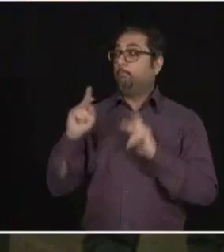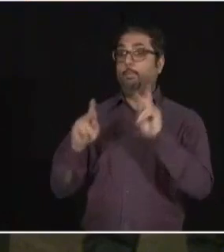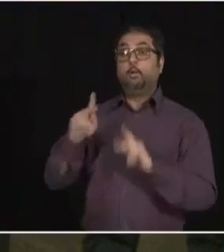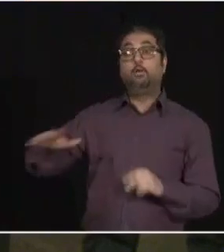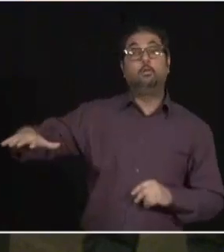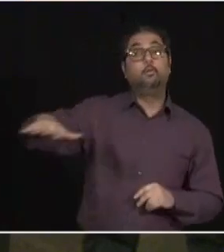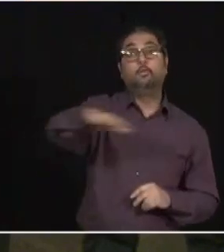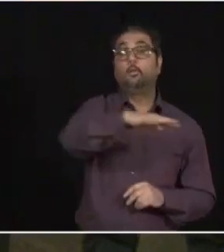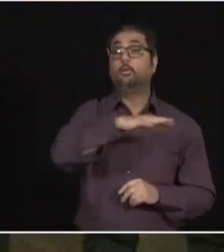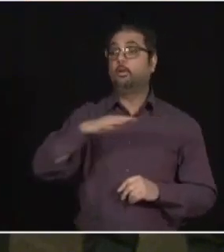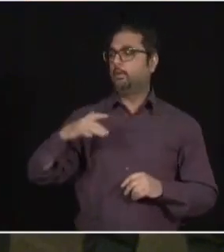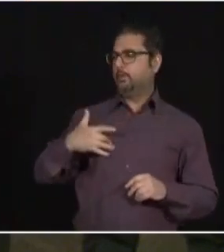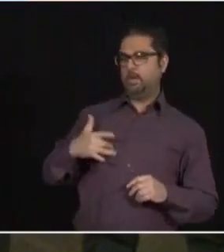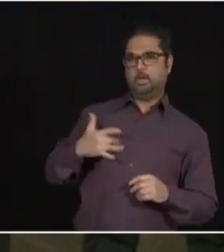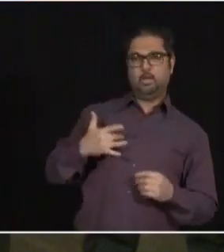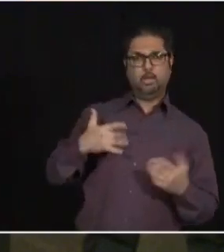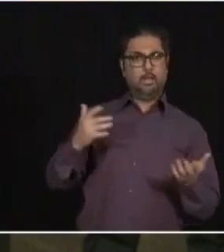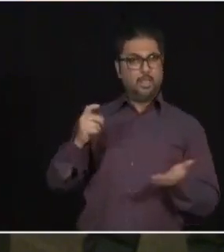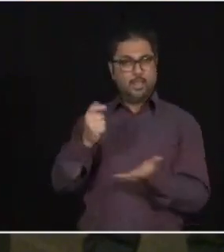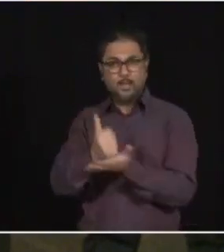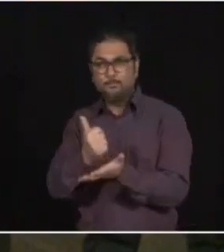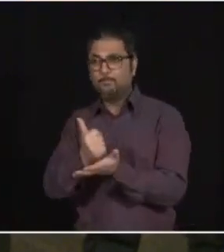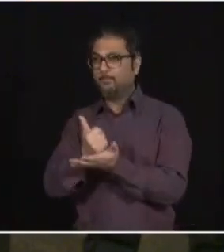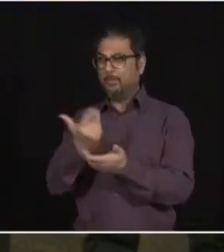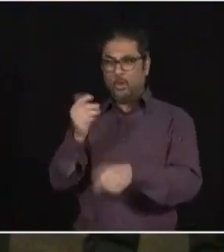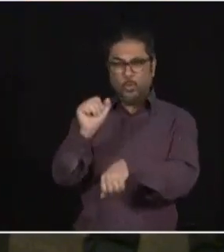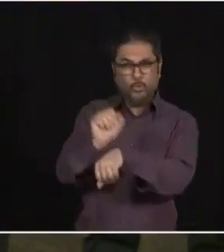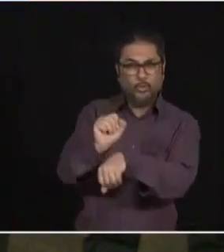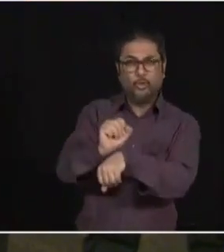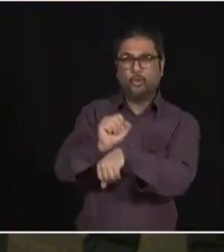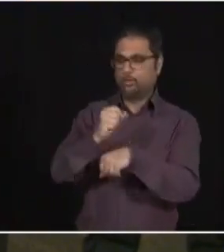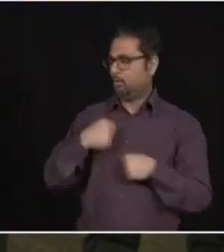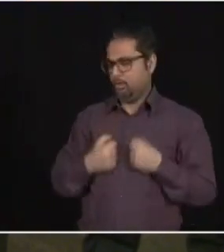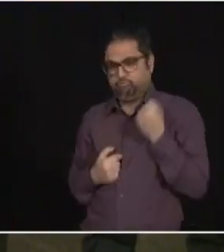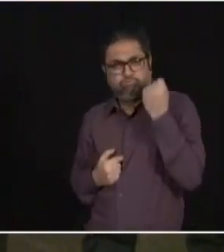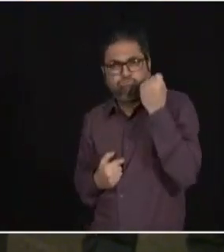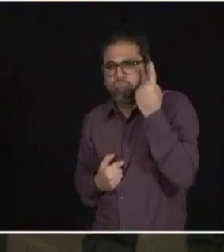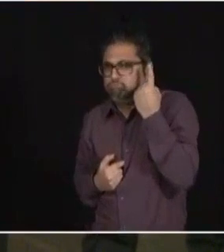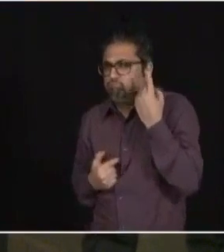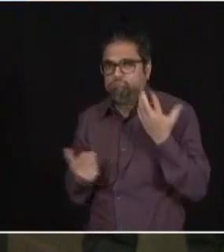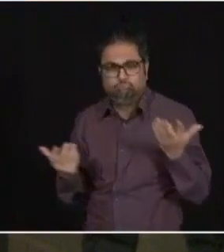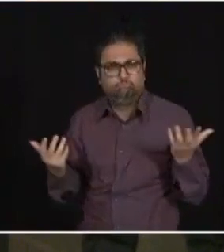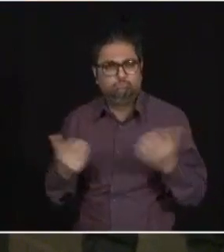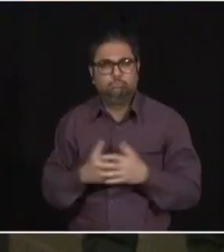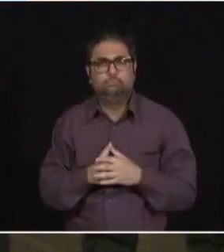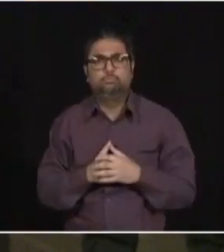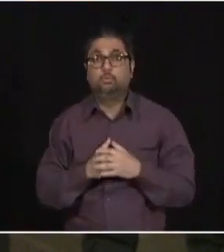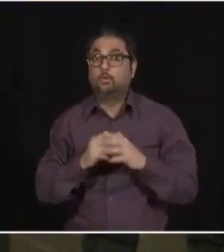get back to work and there are a lot of people hurting. I can appreciate it.